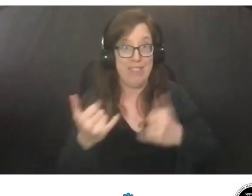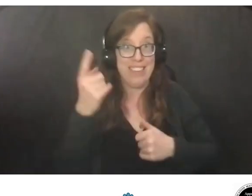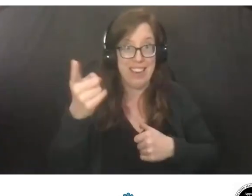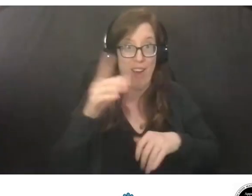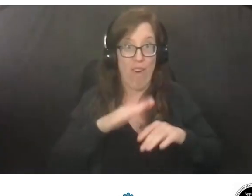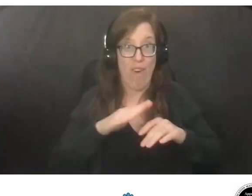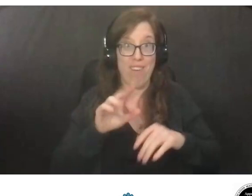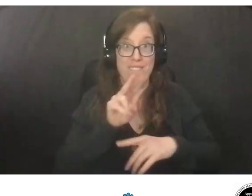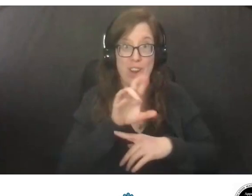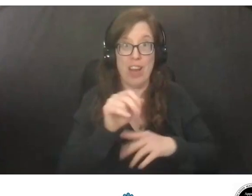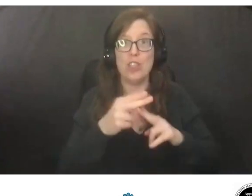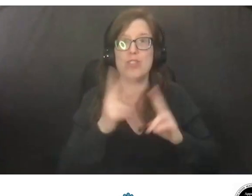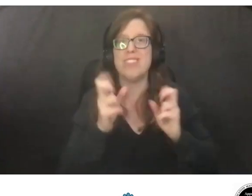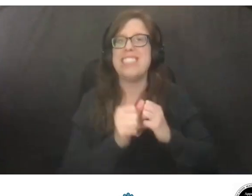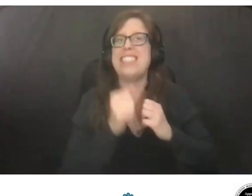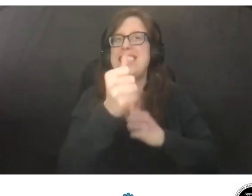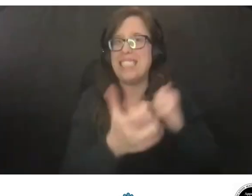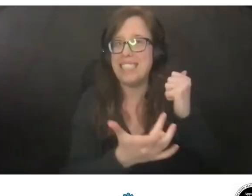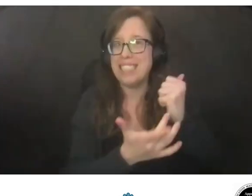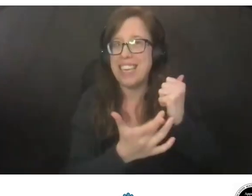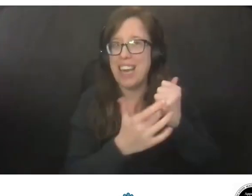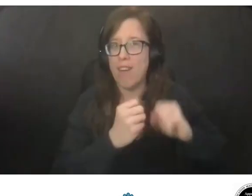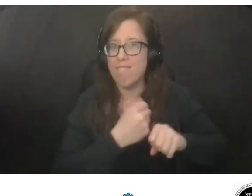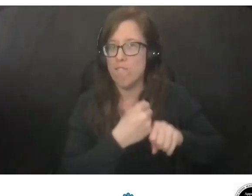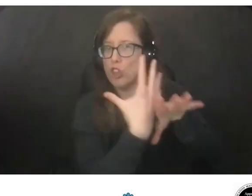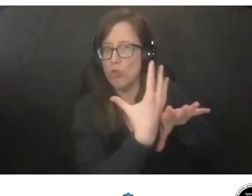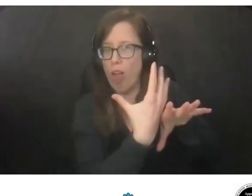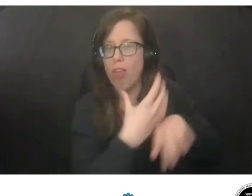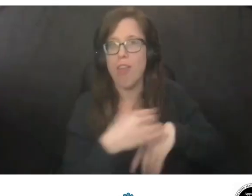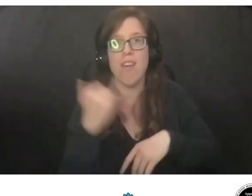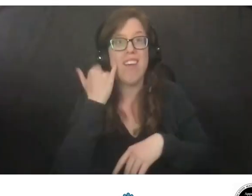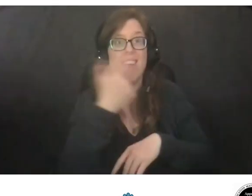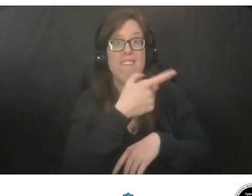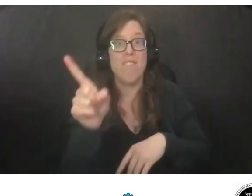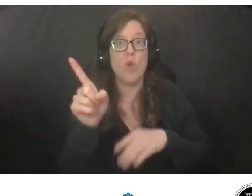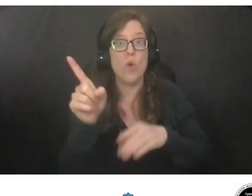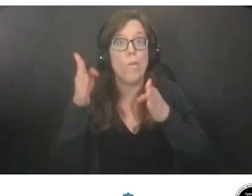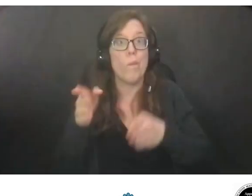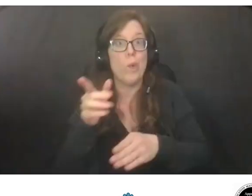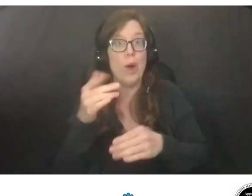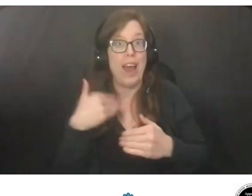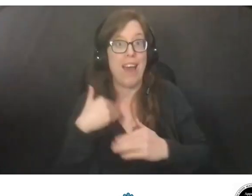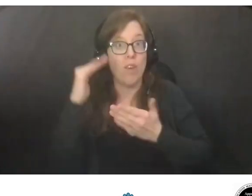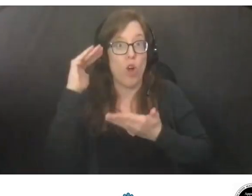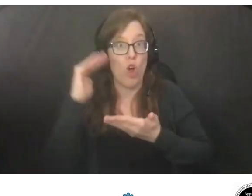here today is over distance technology. And if you are an individual with low vision, it may